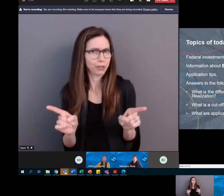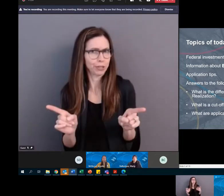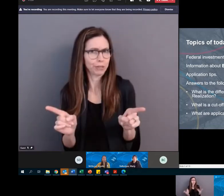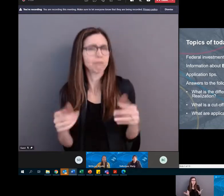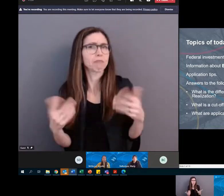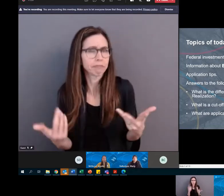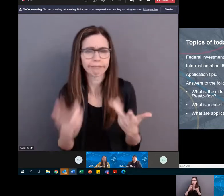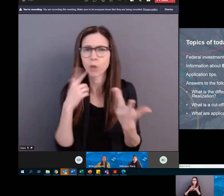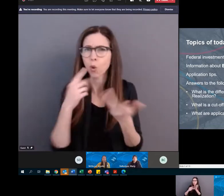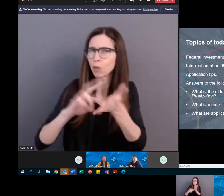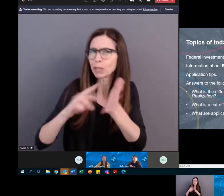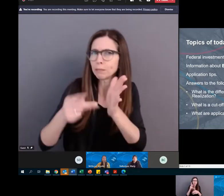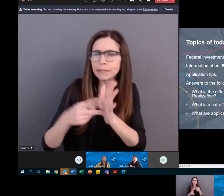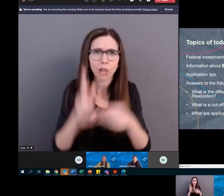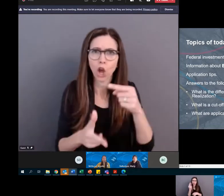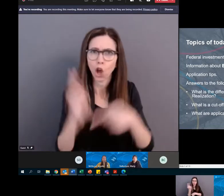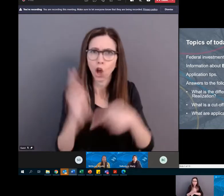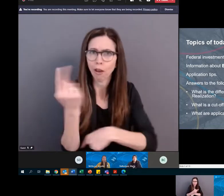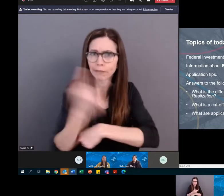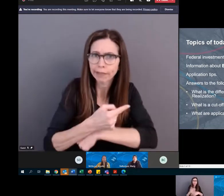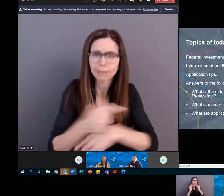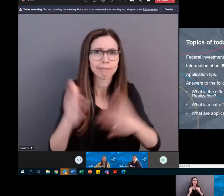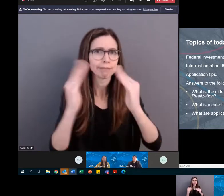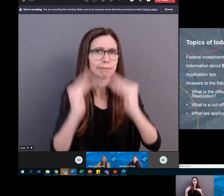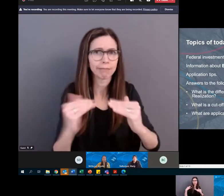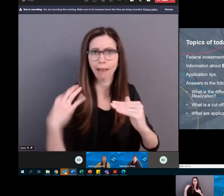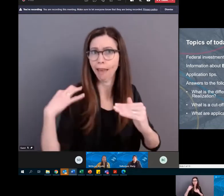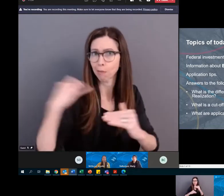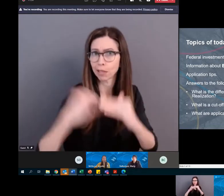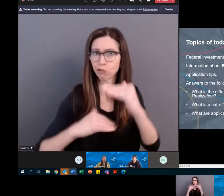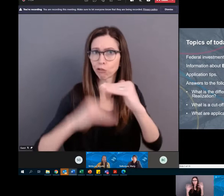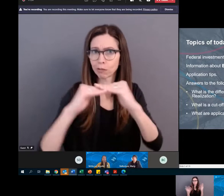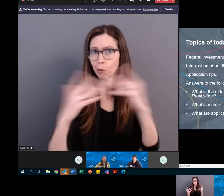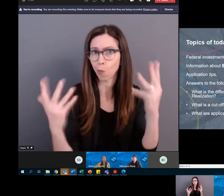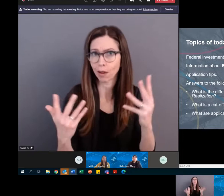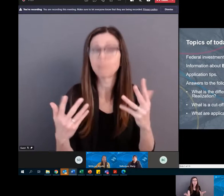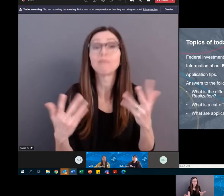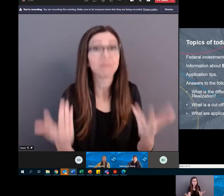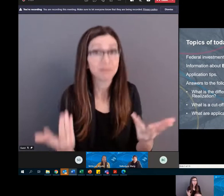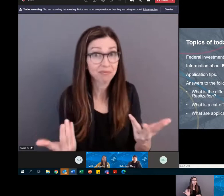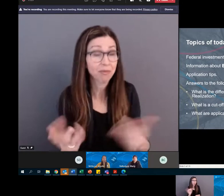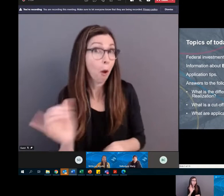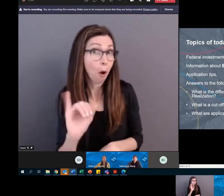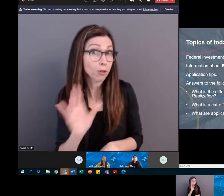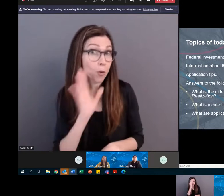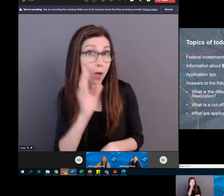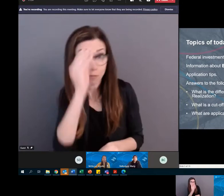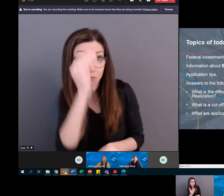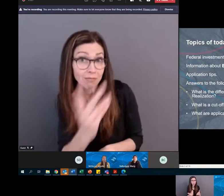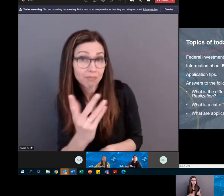application limits? First we have some information about